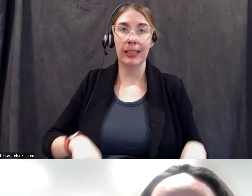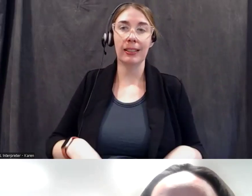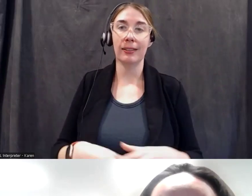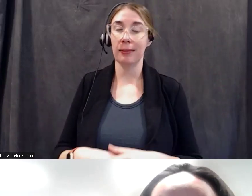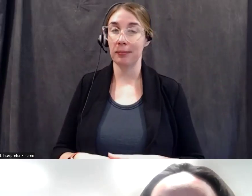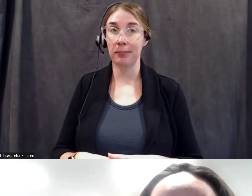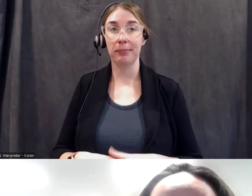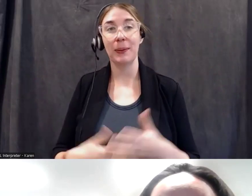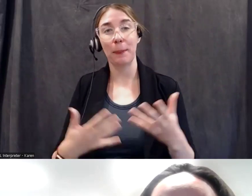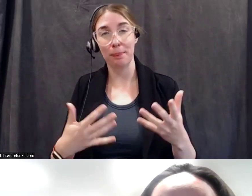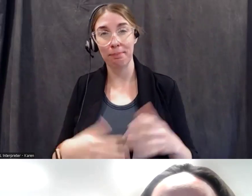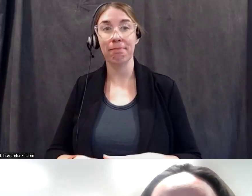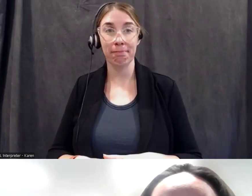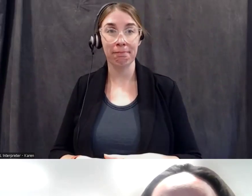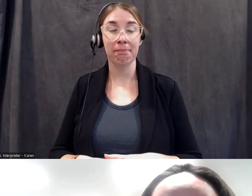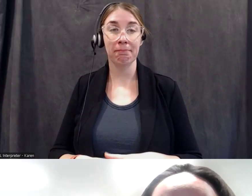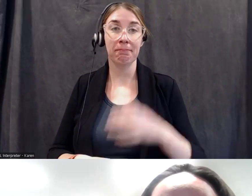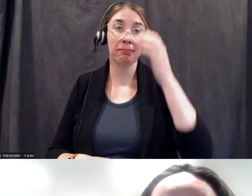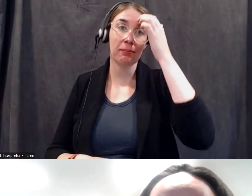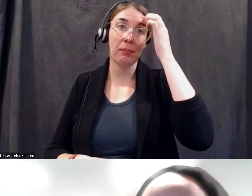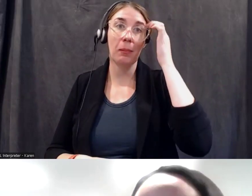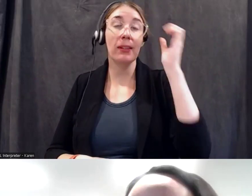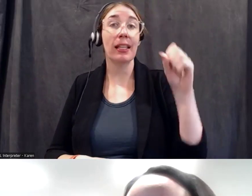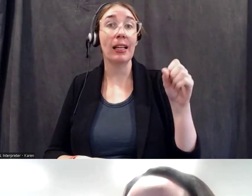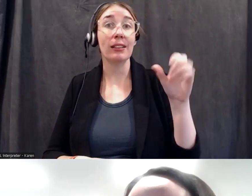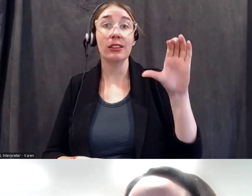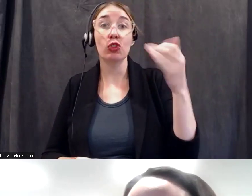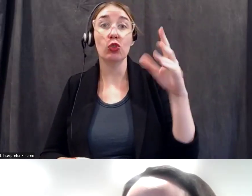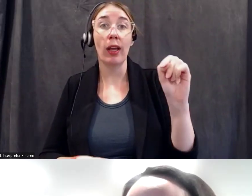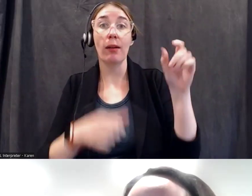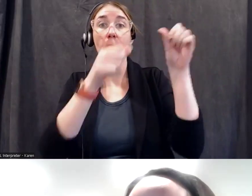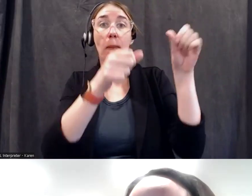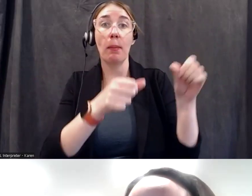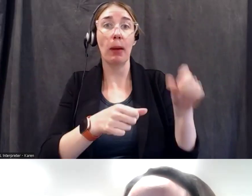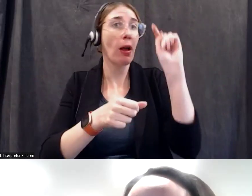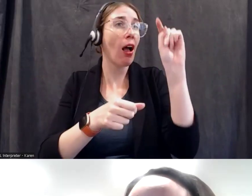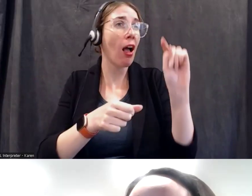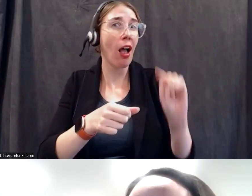So but yeah, we're seeing some great examples in the chat, and just wanted to open it up for